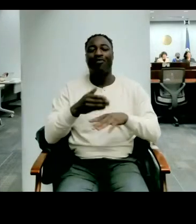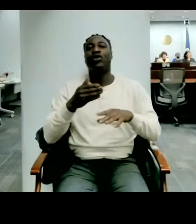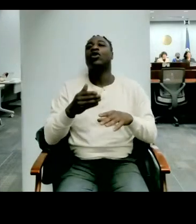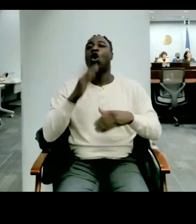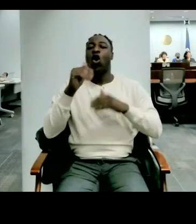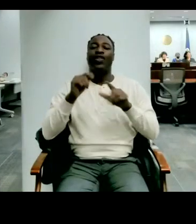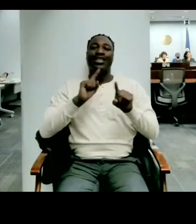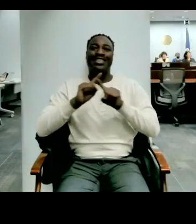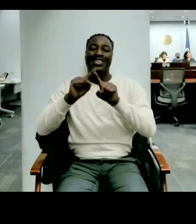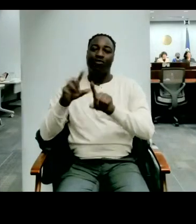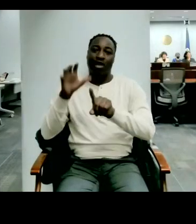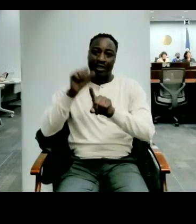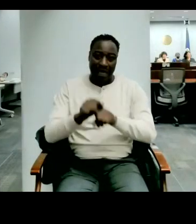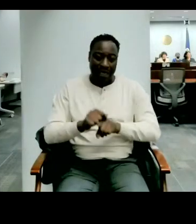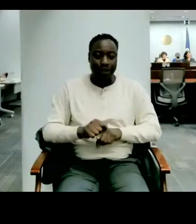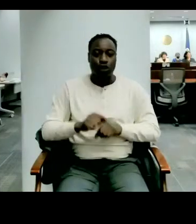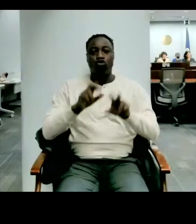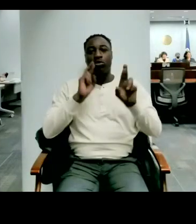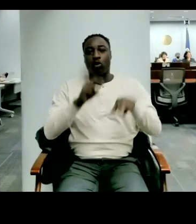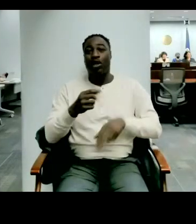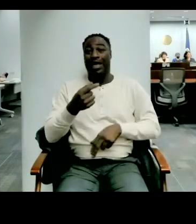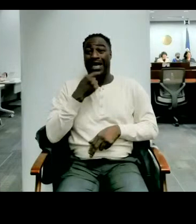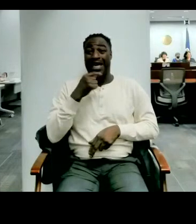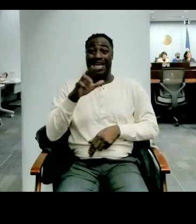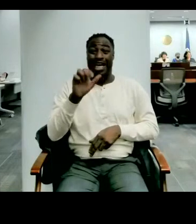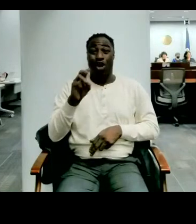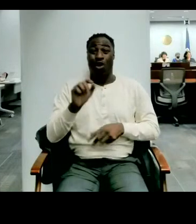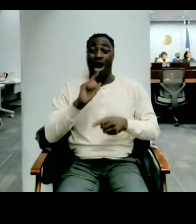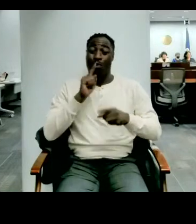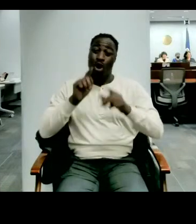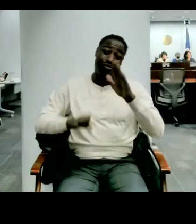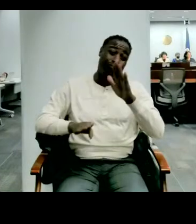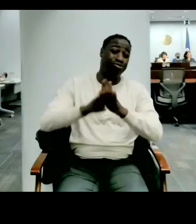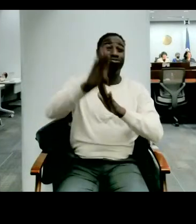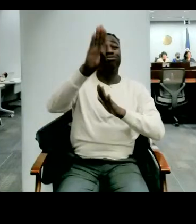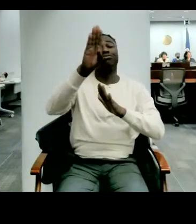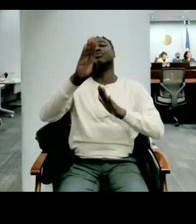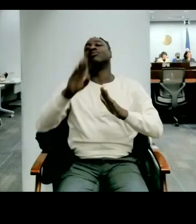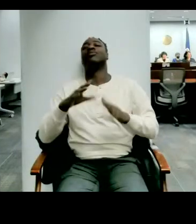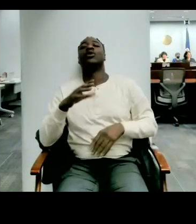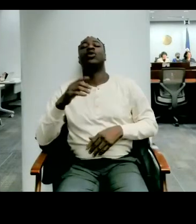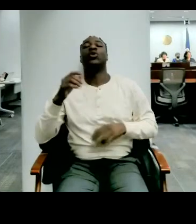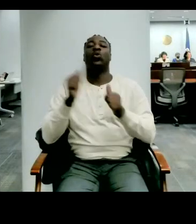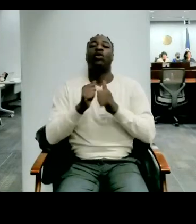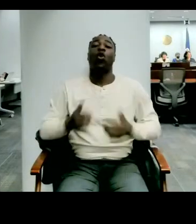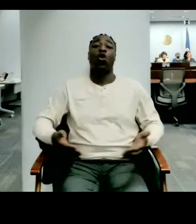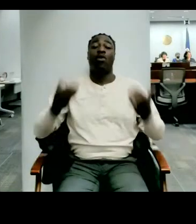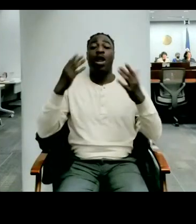Reported hate crimes at their highest levels in over a decade, with the overwhelming majority of